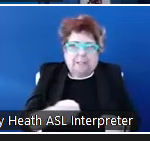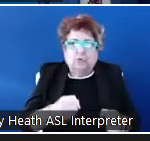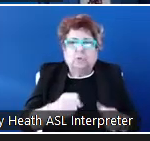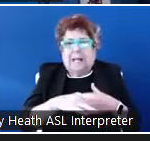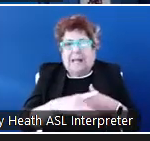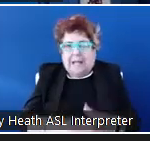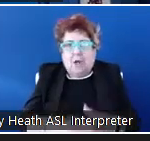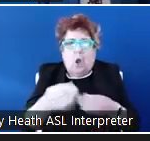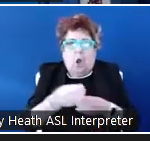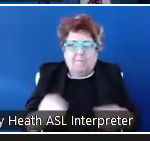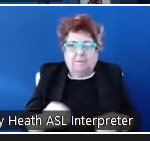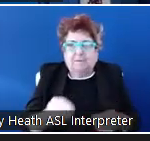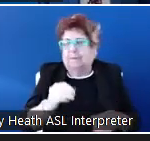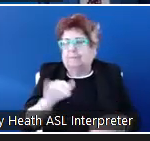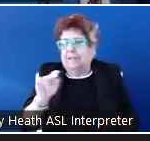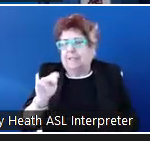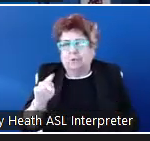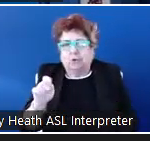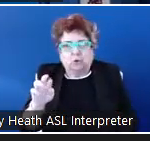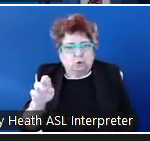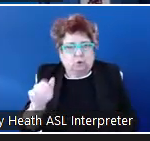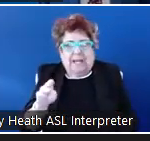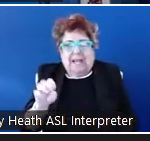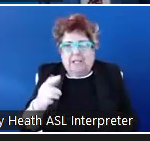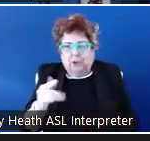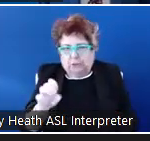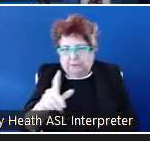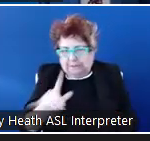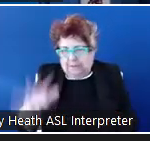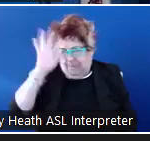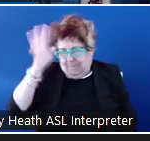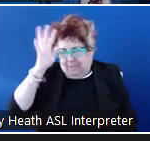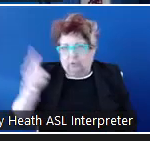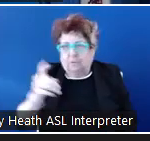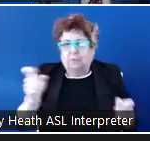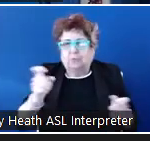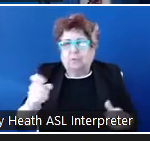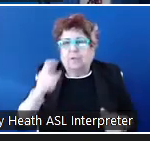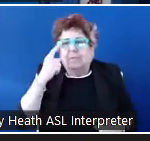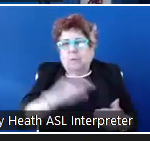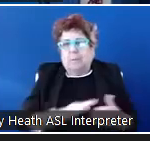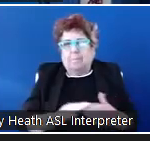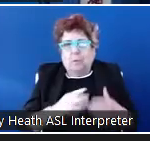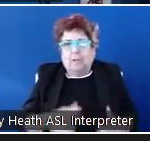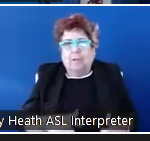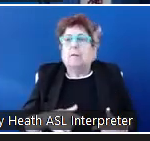for Community Living and operating a division within the US Department of Health and Human Services. I will be serving as the